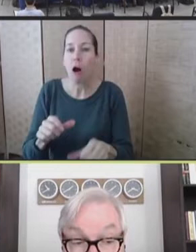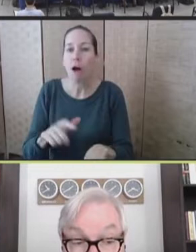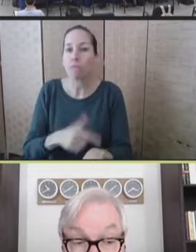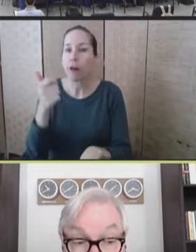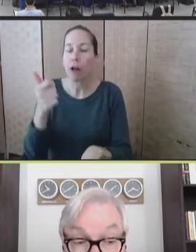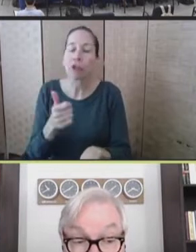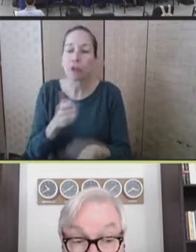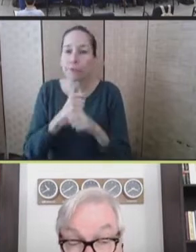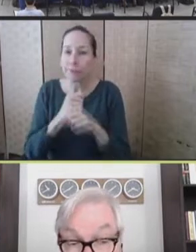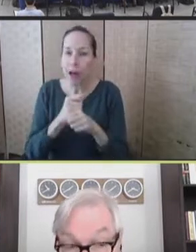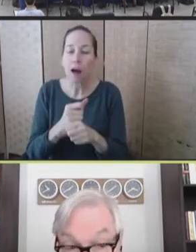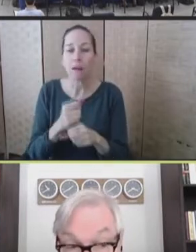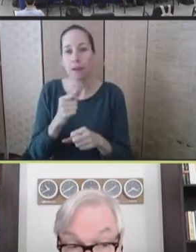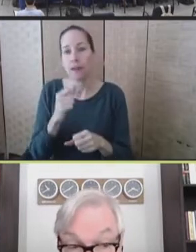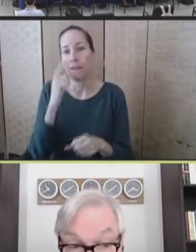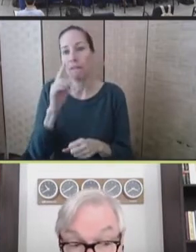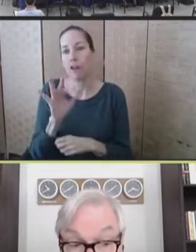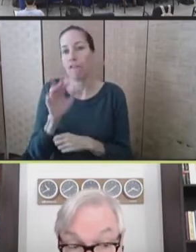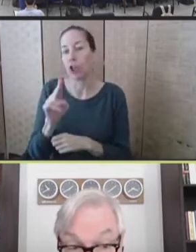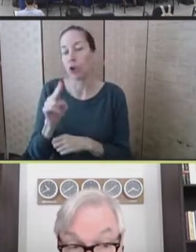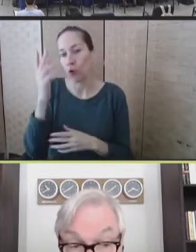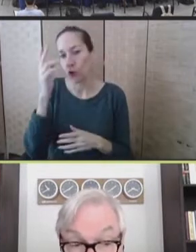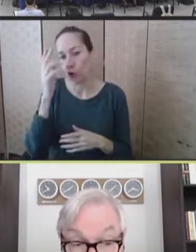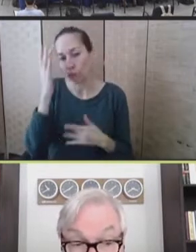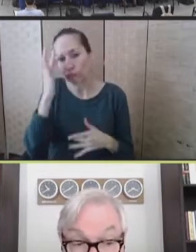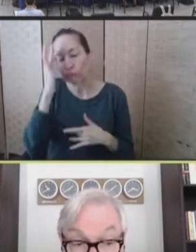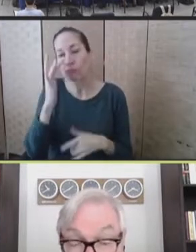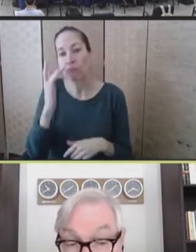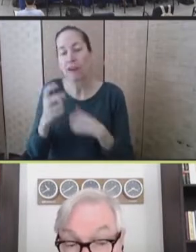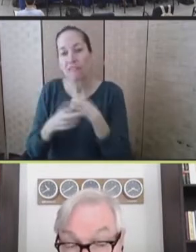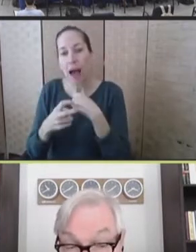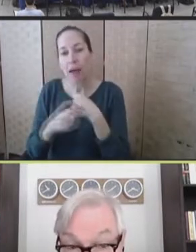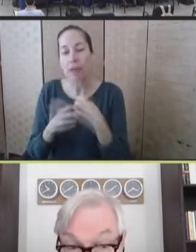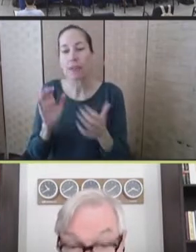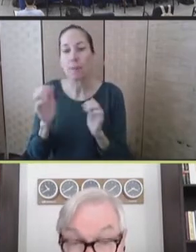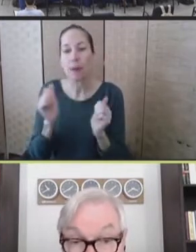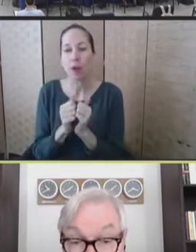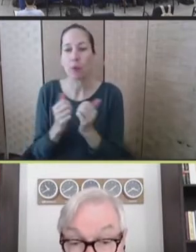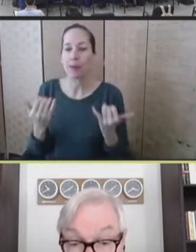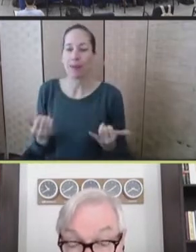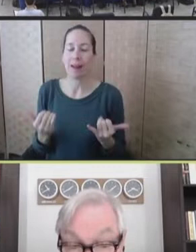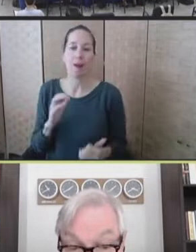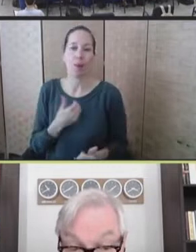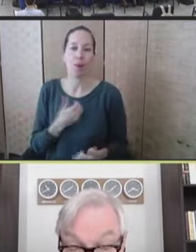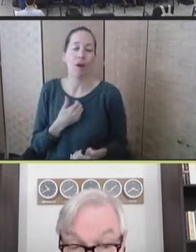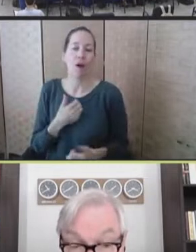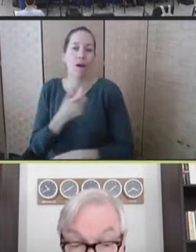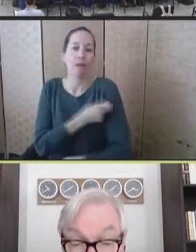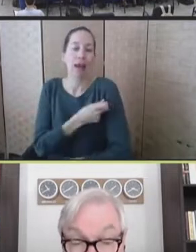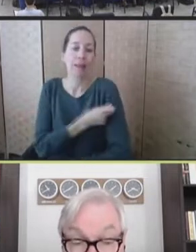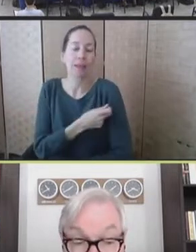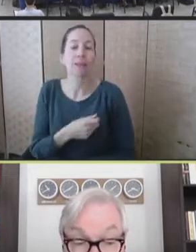viruses compared with the current strain specific seasonal influenza vaccines. So, we surely distinguish between these two.